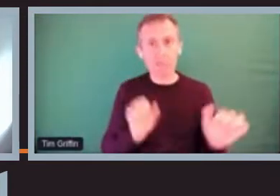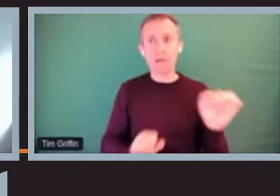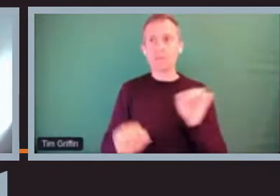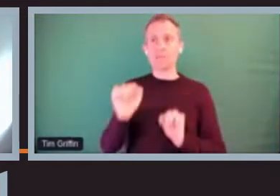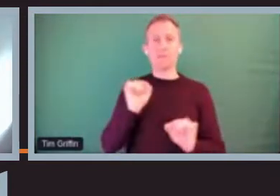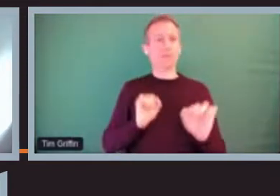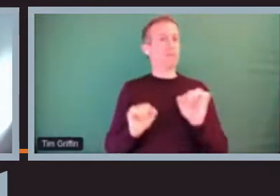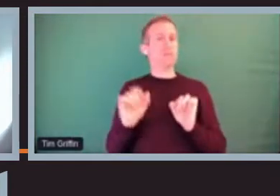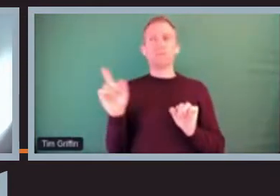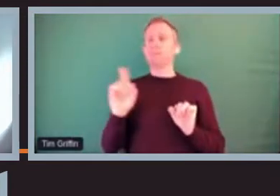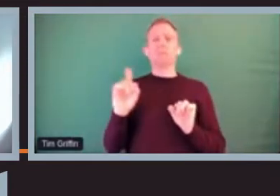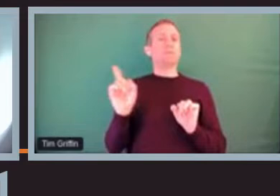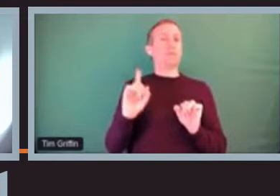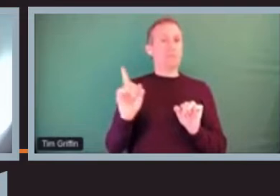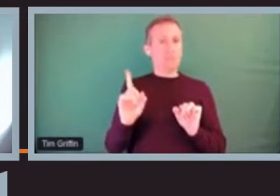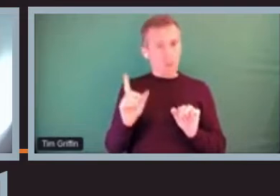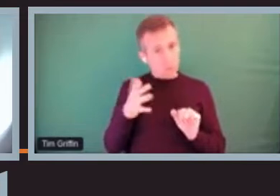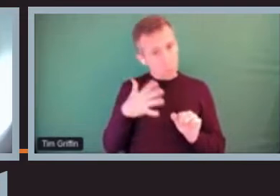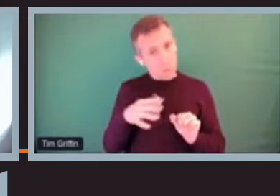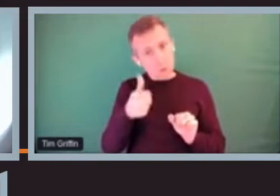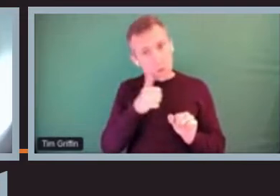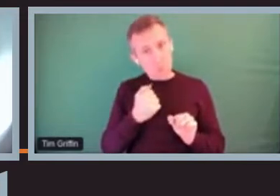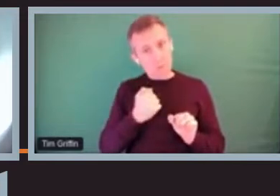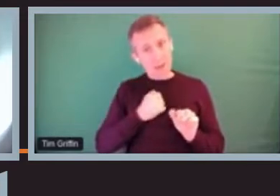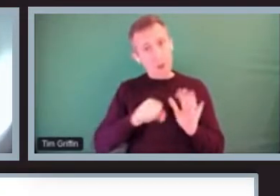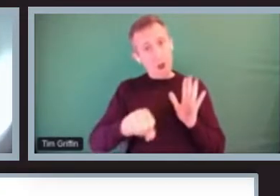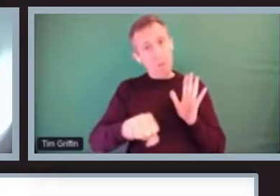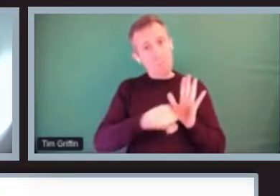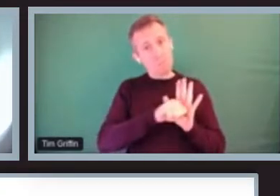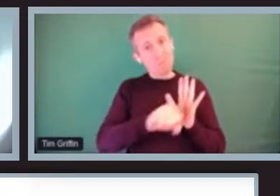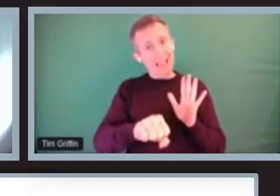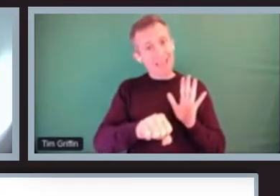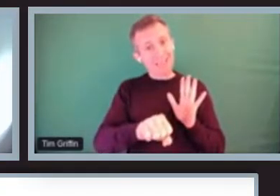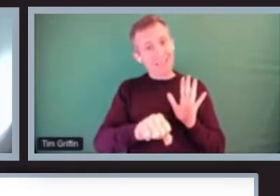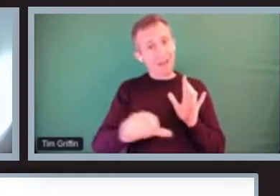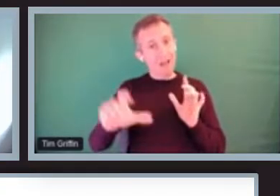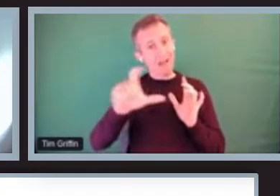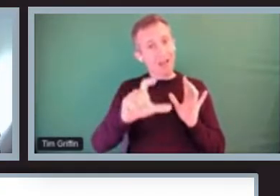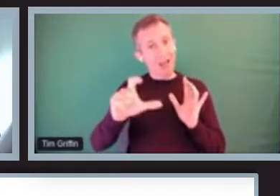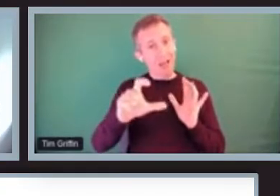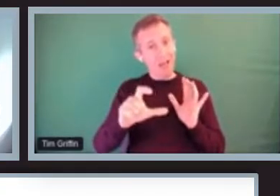to use our brand colour palette, how can they make accessible choices easily?